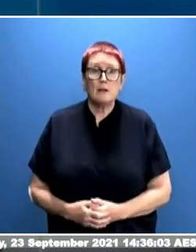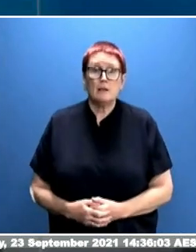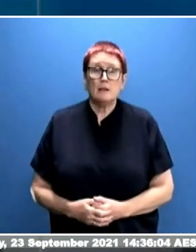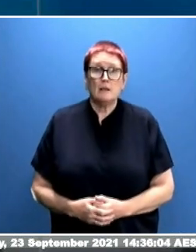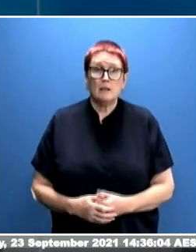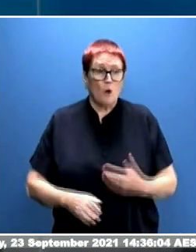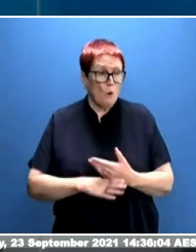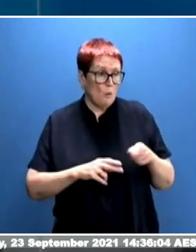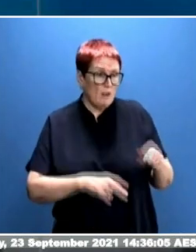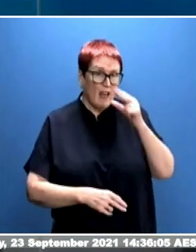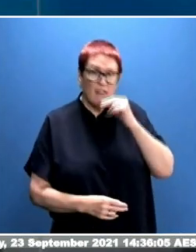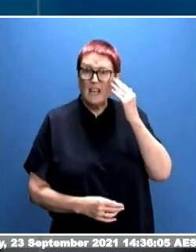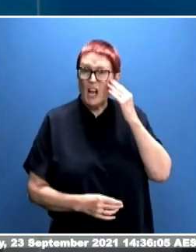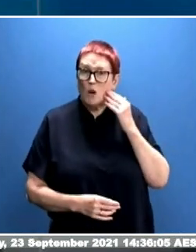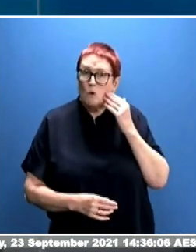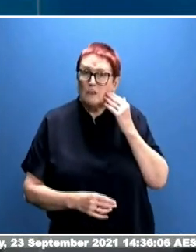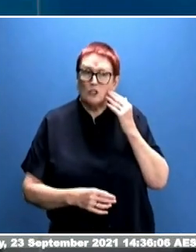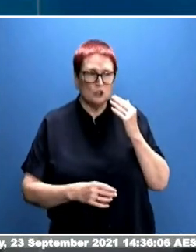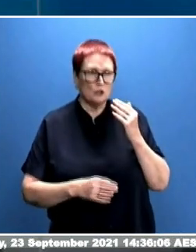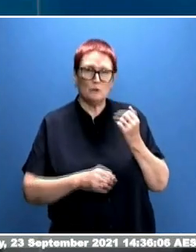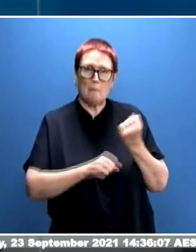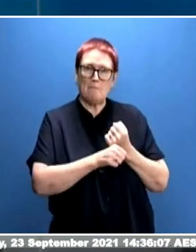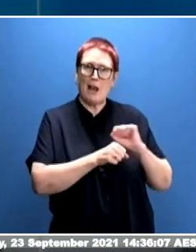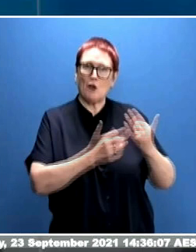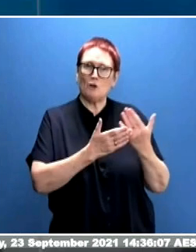to develop her story in film.